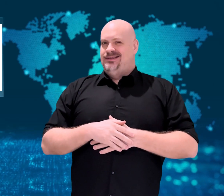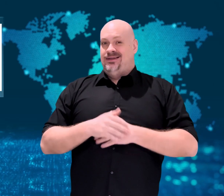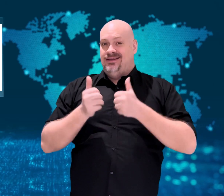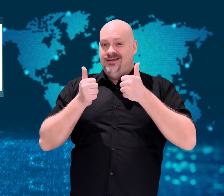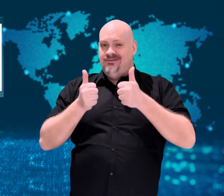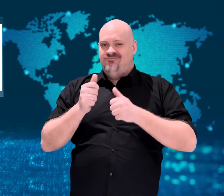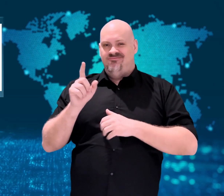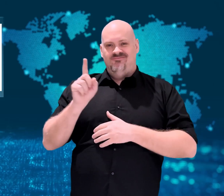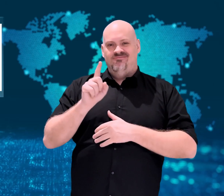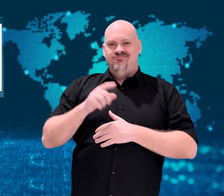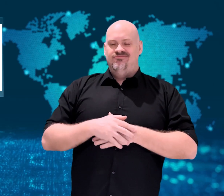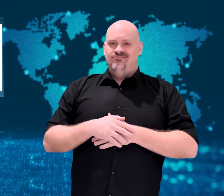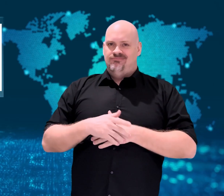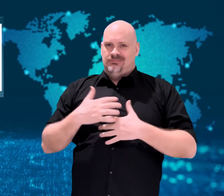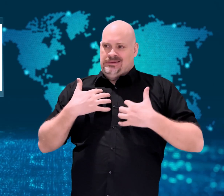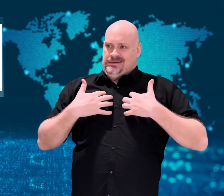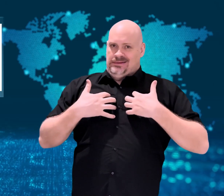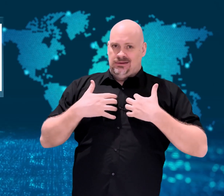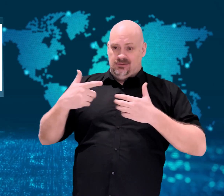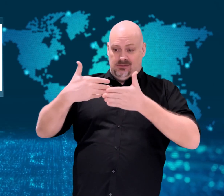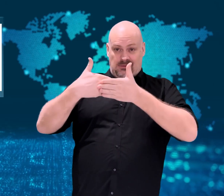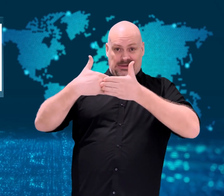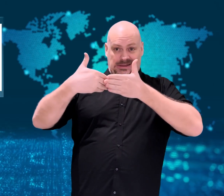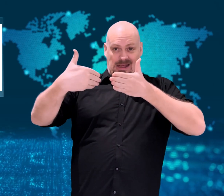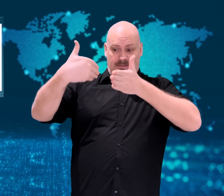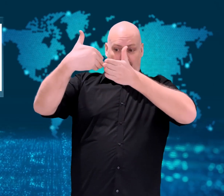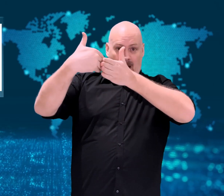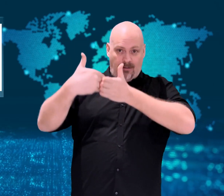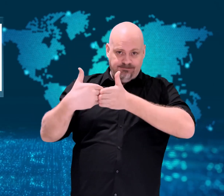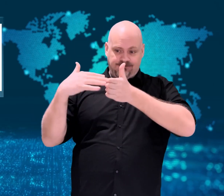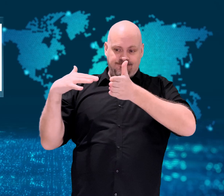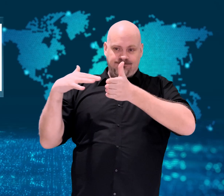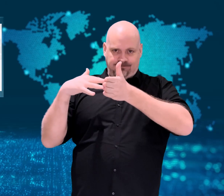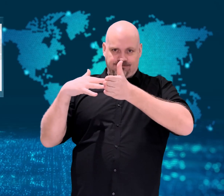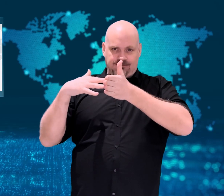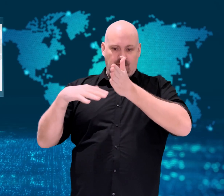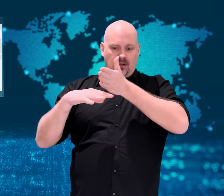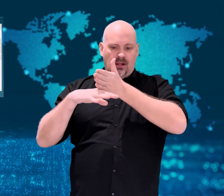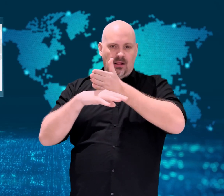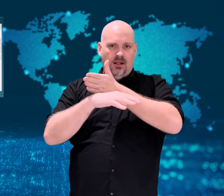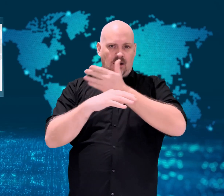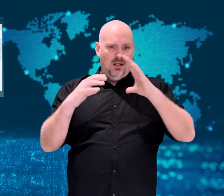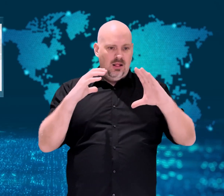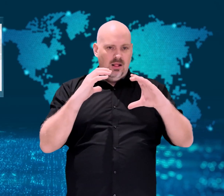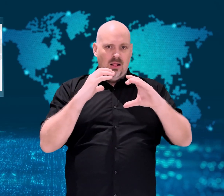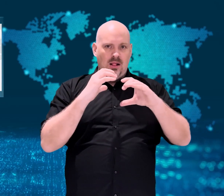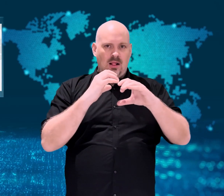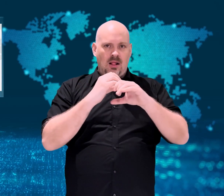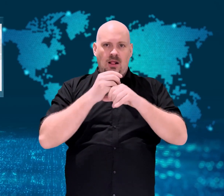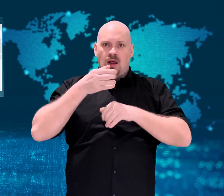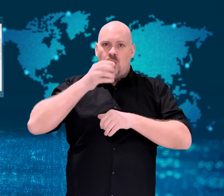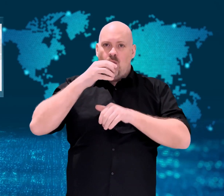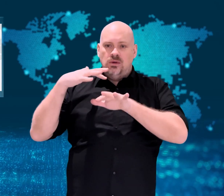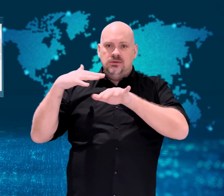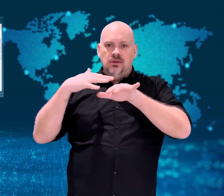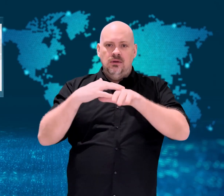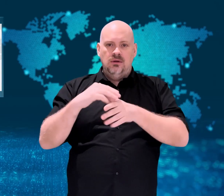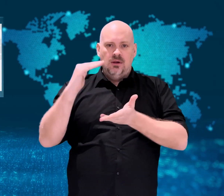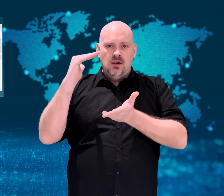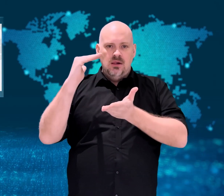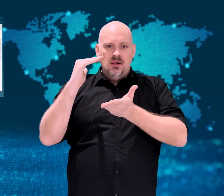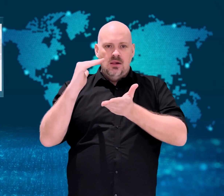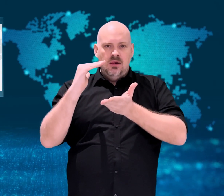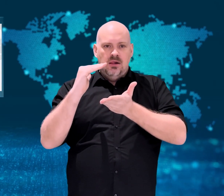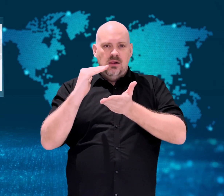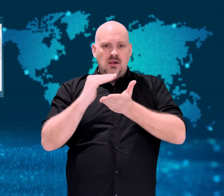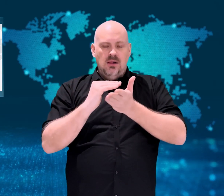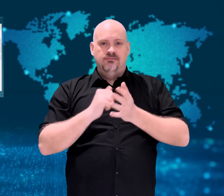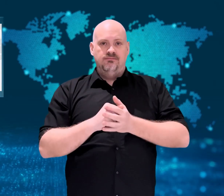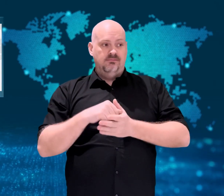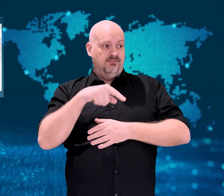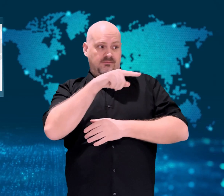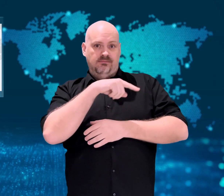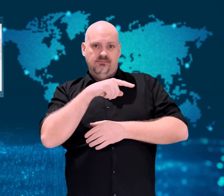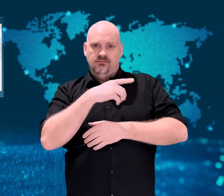They are concerned about a water shortage downstream from the dam.